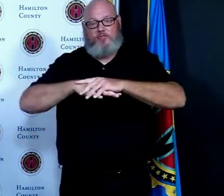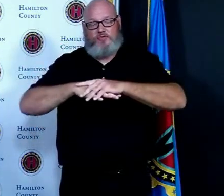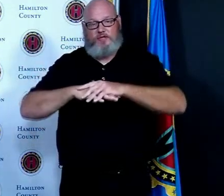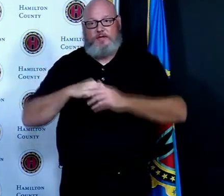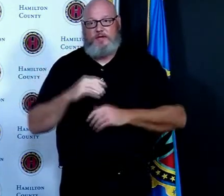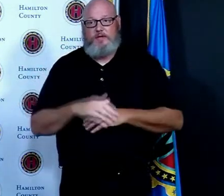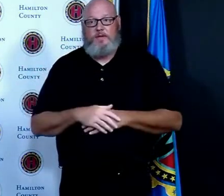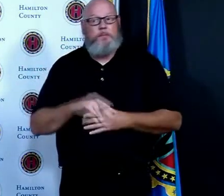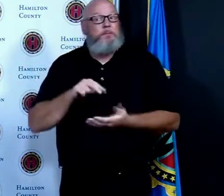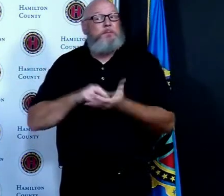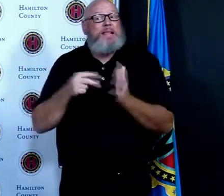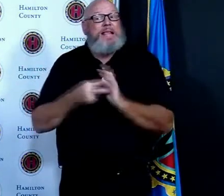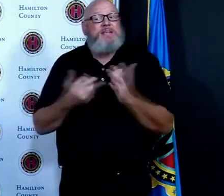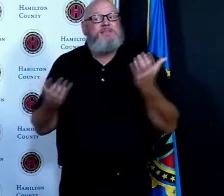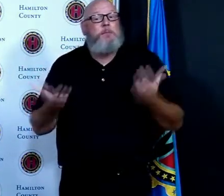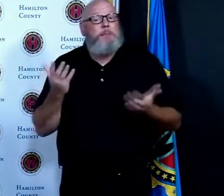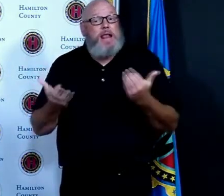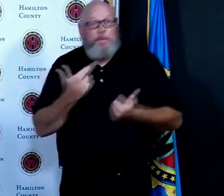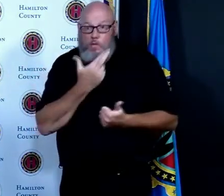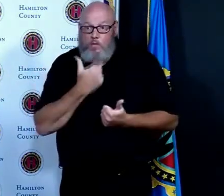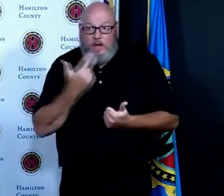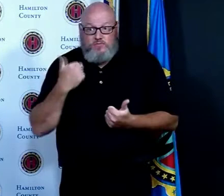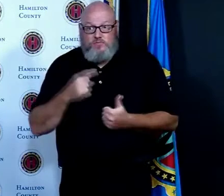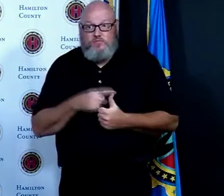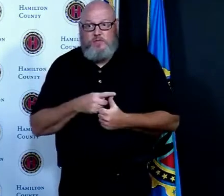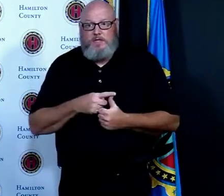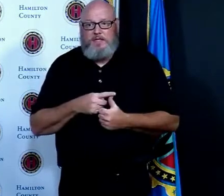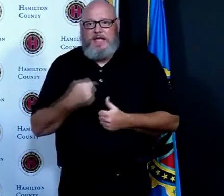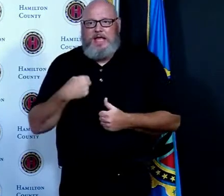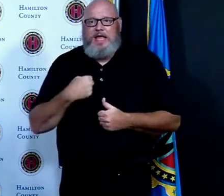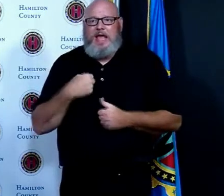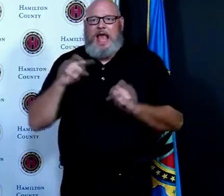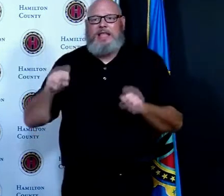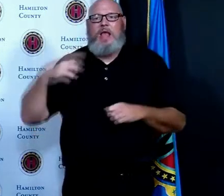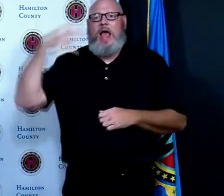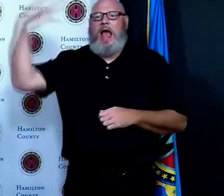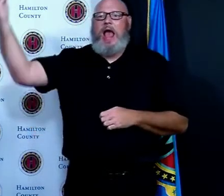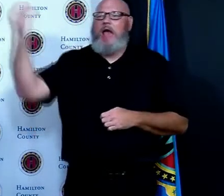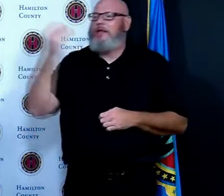I could go eat out with my wife at a restaurant and be very safe and sit in a table that's